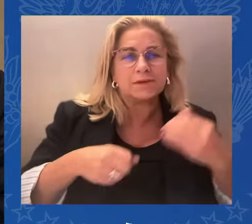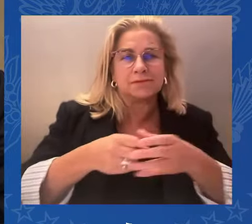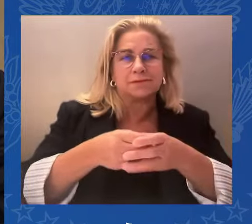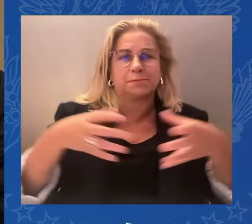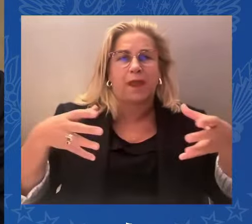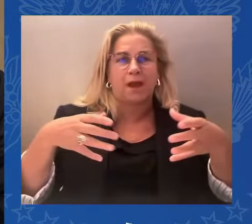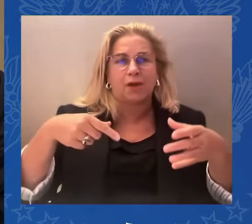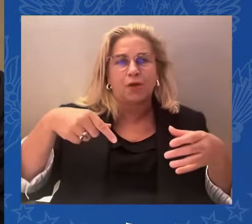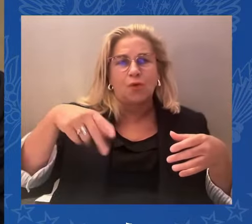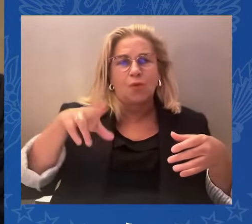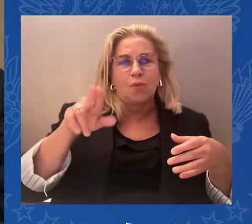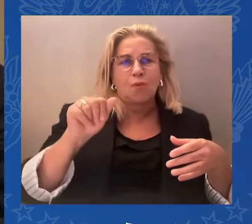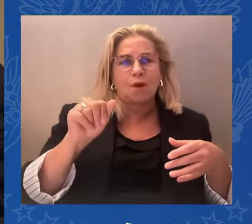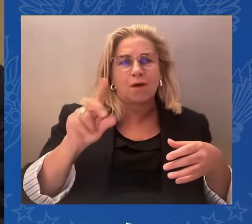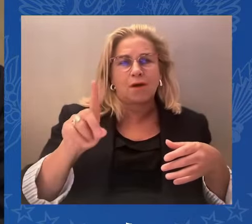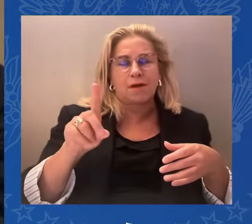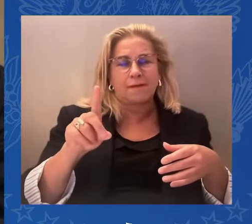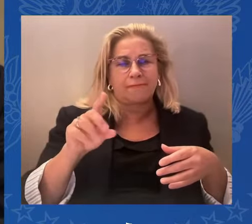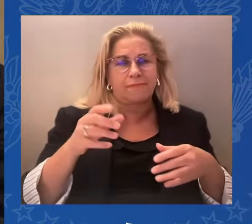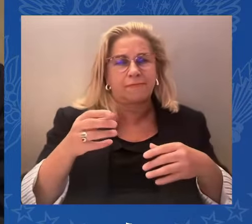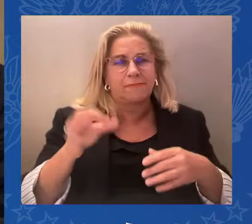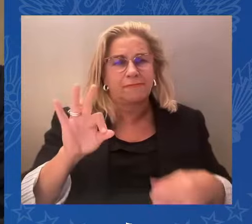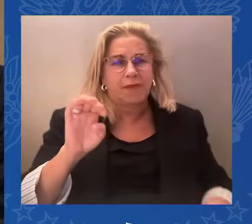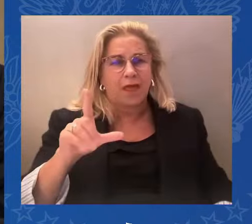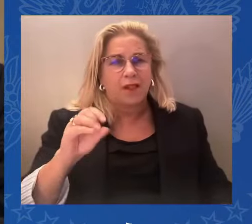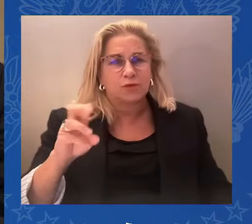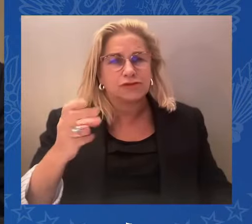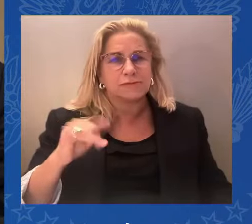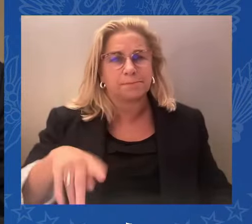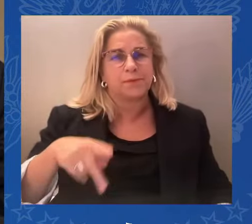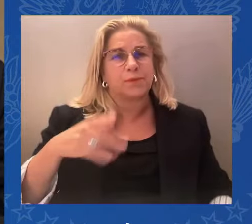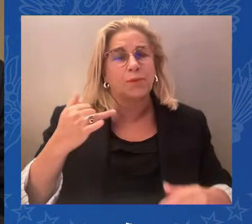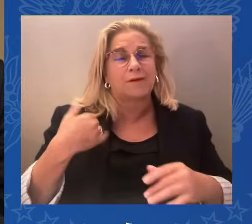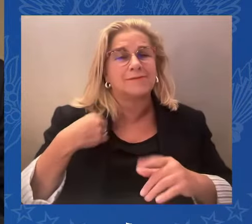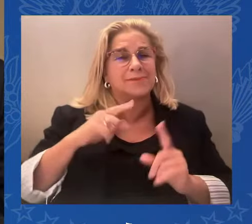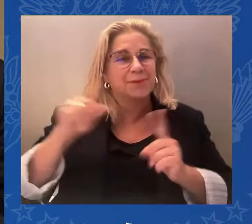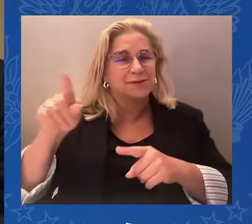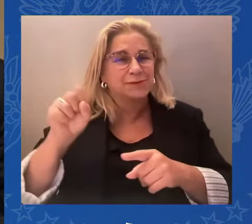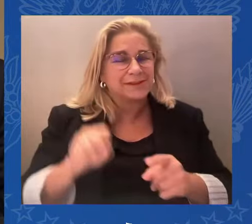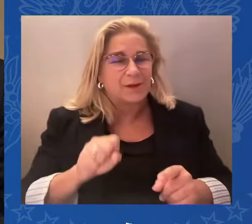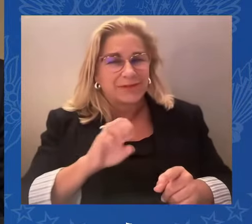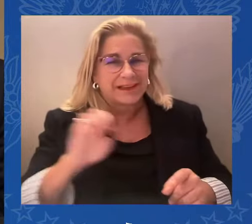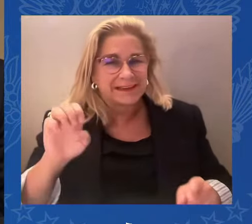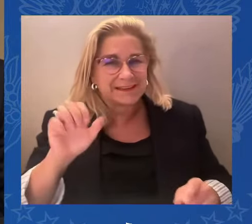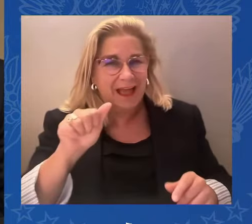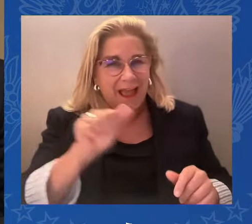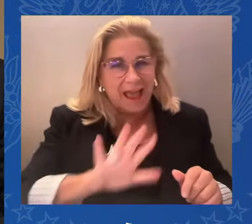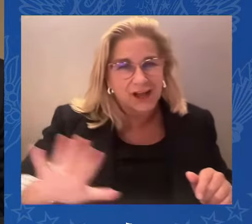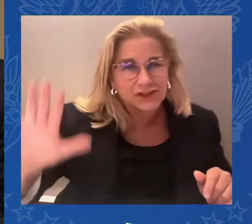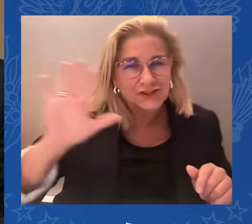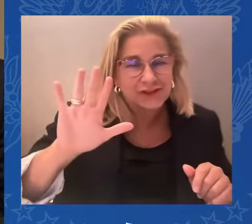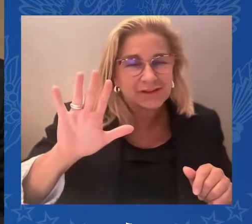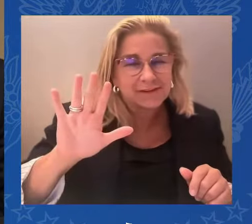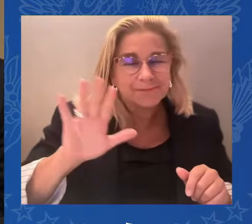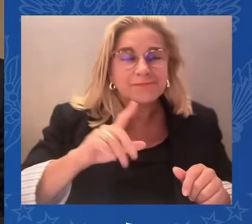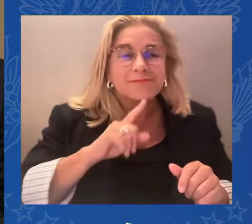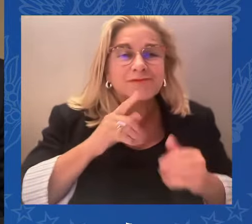And while challenges will come, the world will change, because the Quad is here to stay,